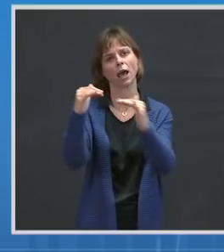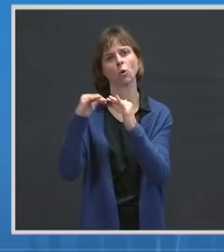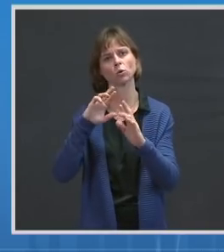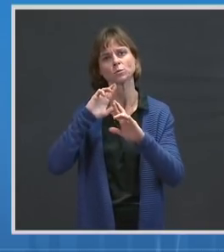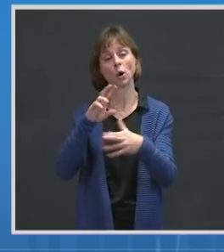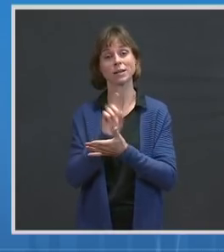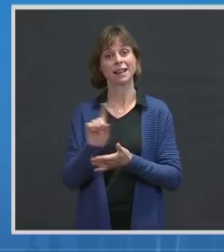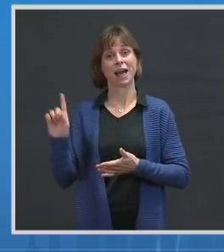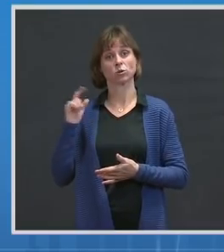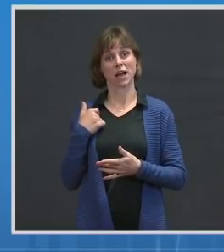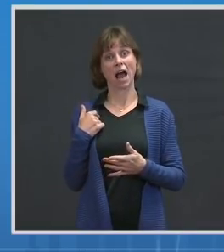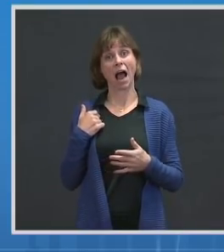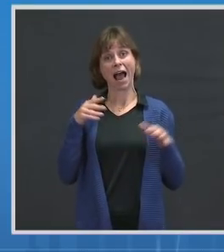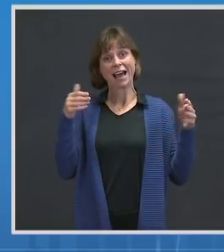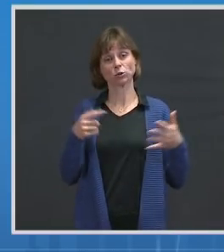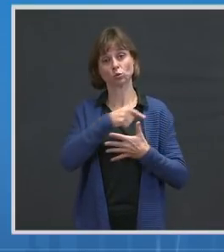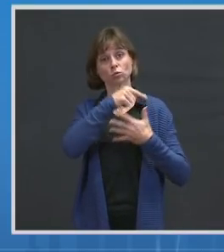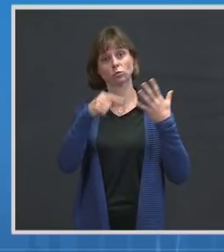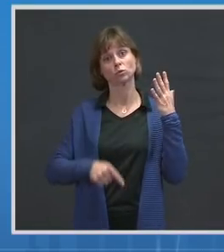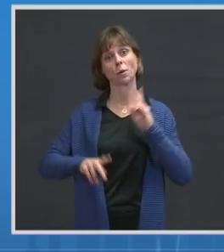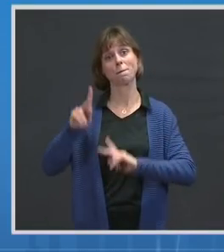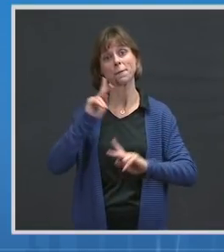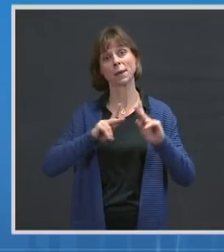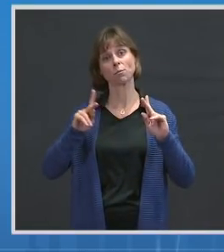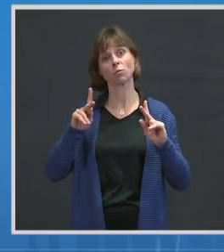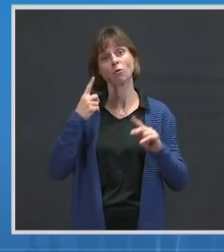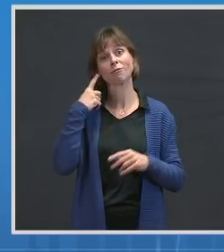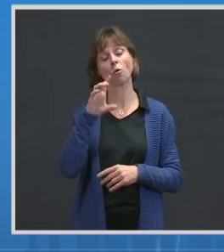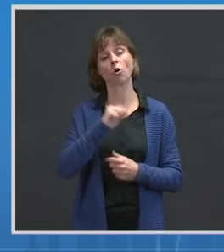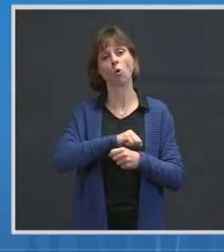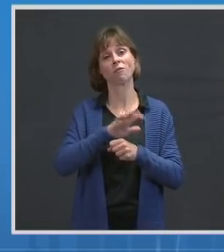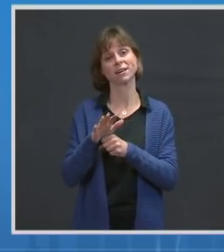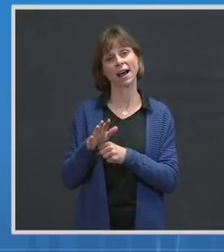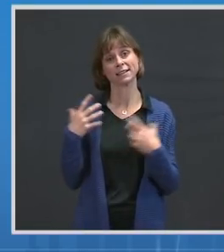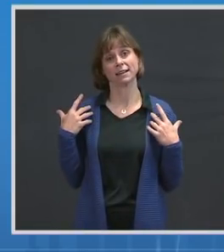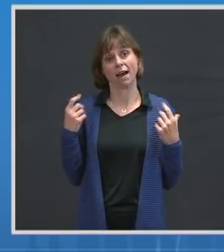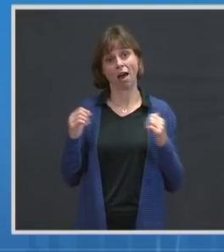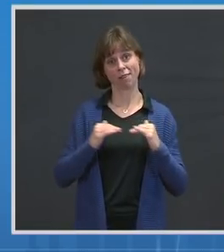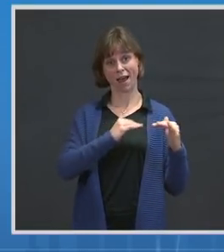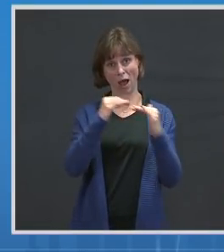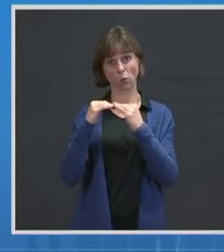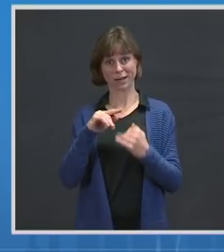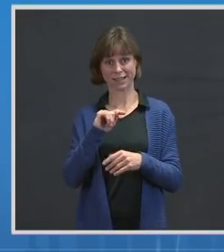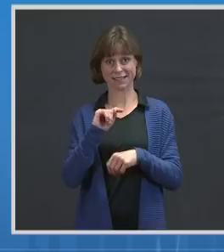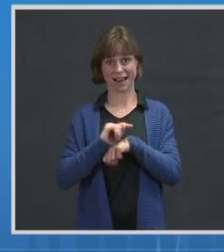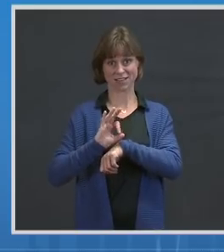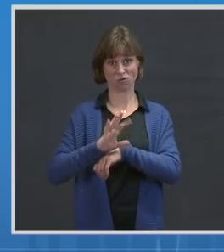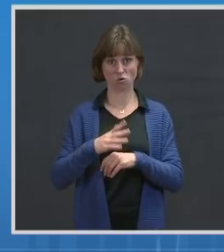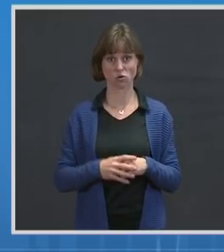selected for the COVID-19 Health Equity Task Force, a group that will convene to develop recommendations